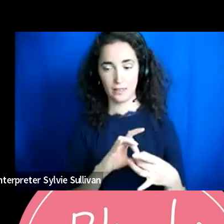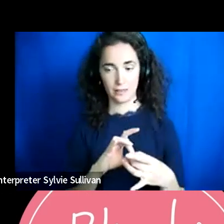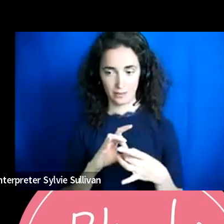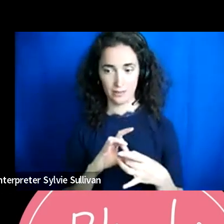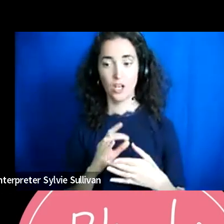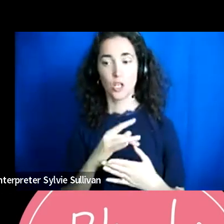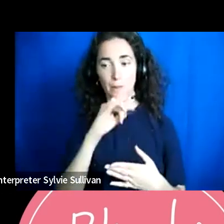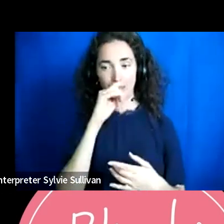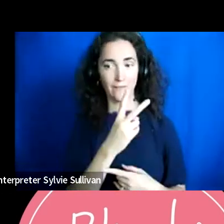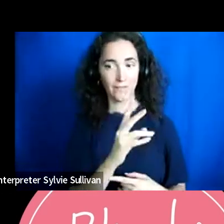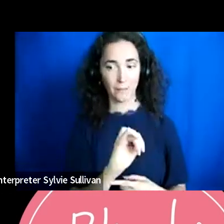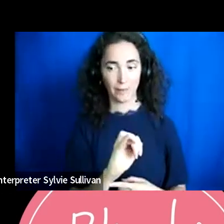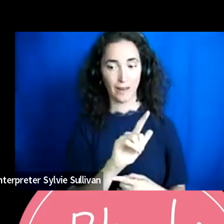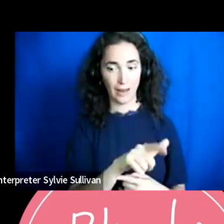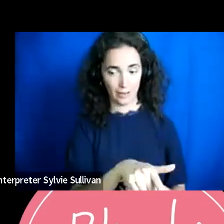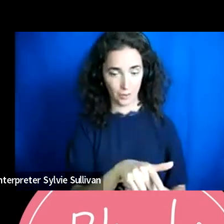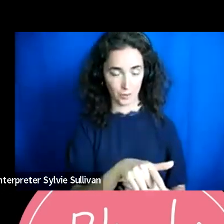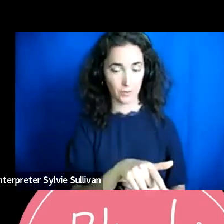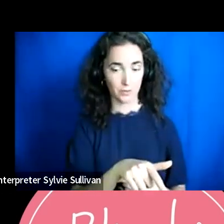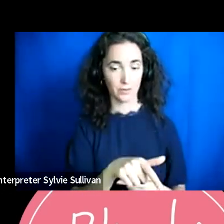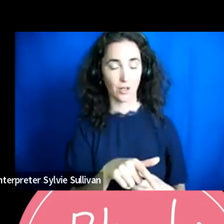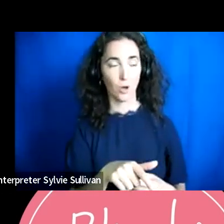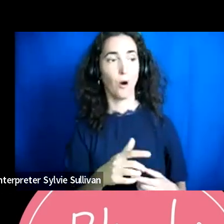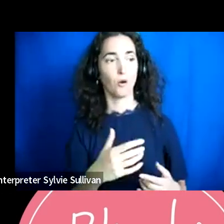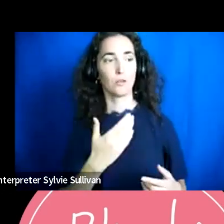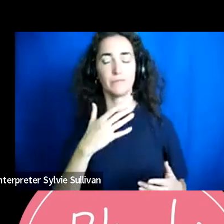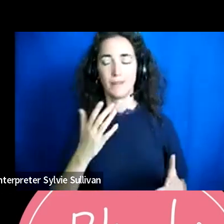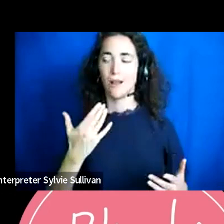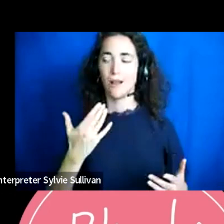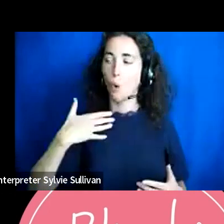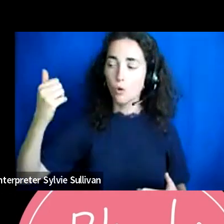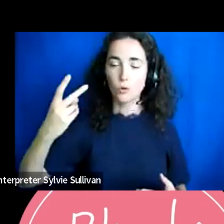in life. And so we get to, you know, connect with them a little bit later.